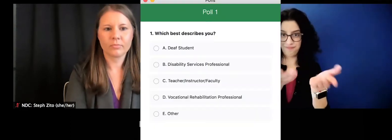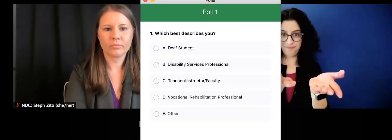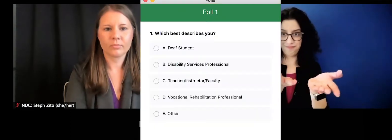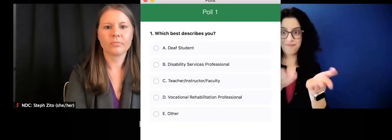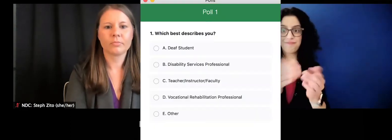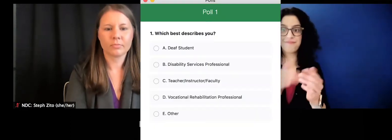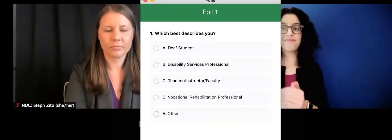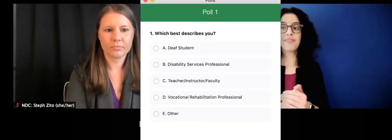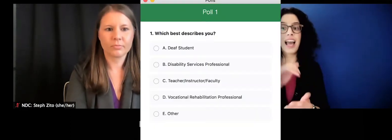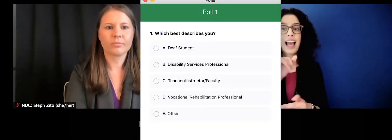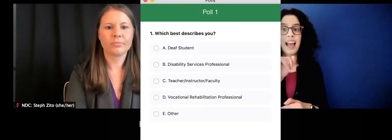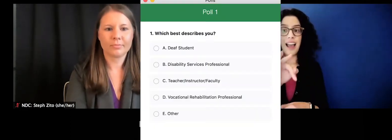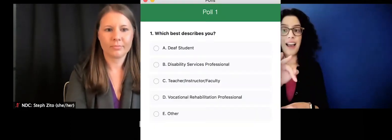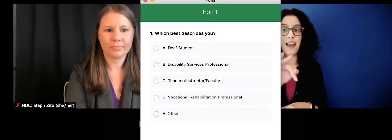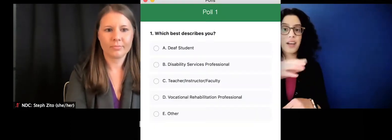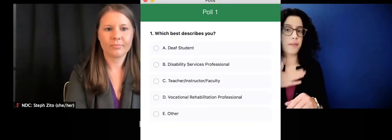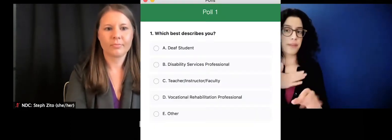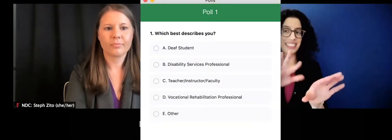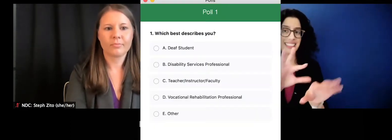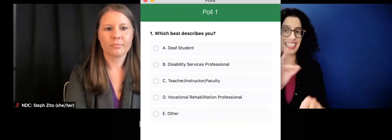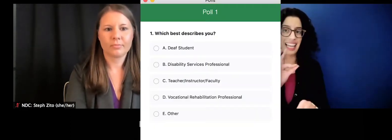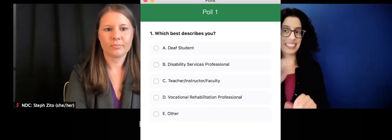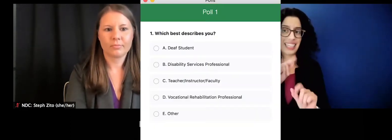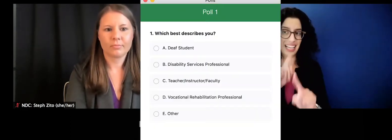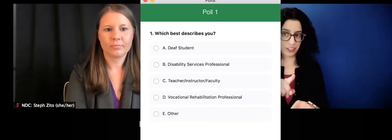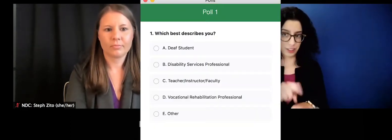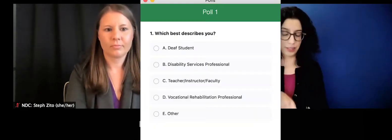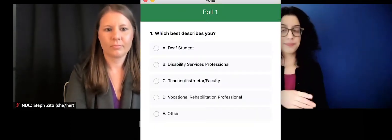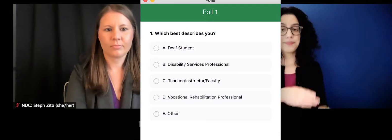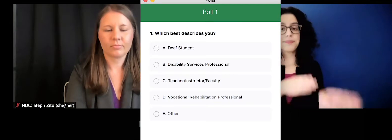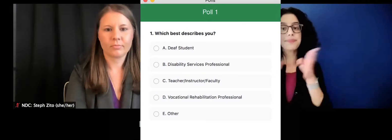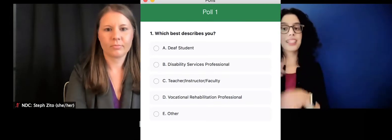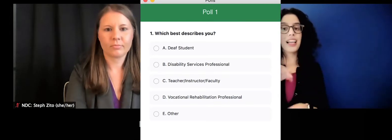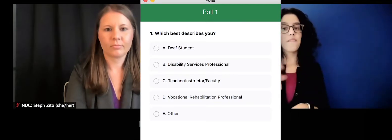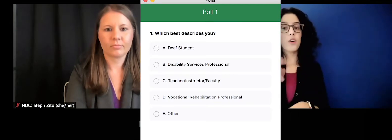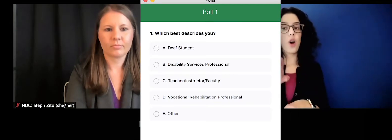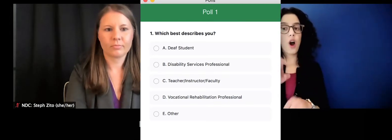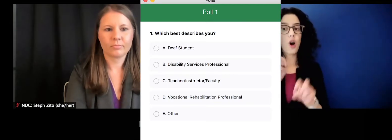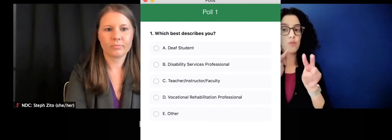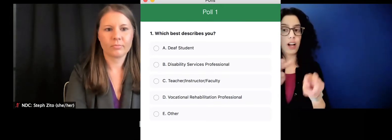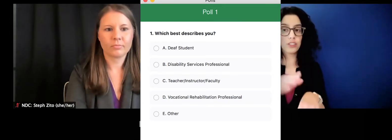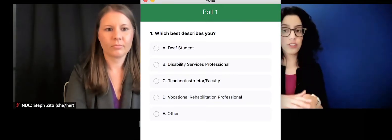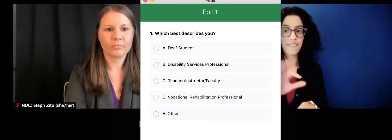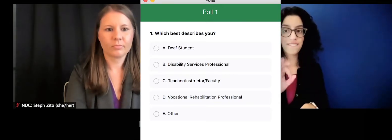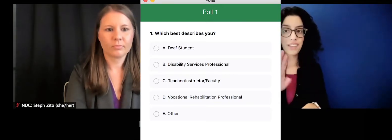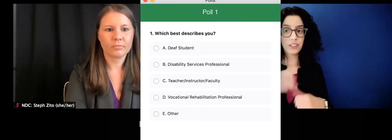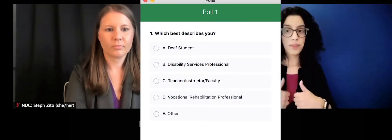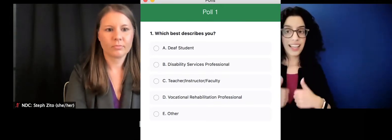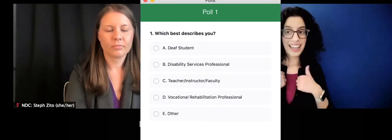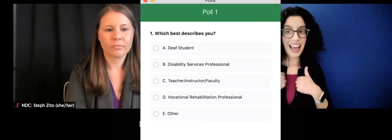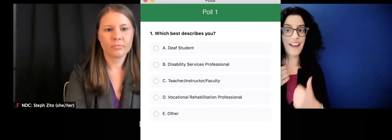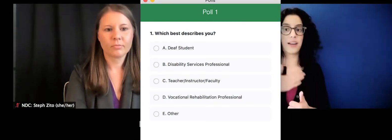in just a moment and you can go ahead and select the answer that best fits you. If you are watching us on Facebook Live,